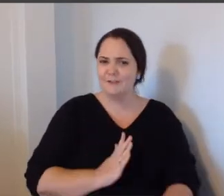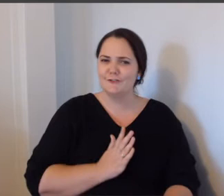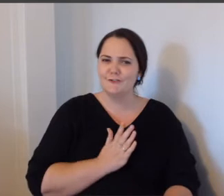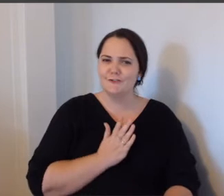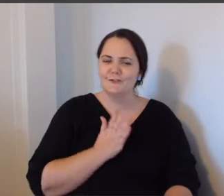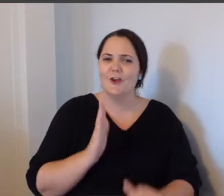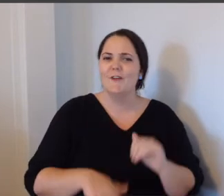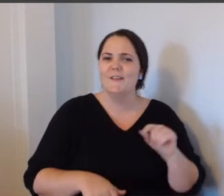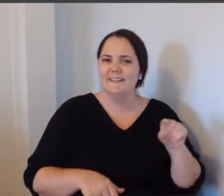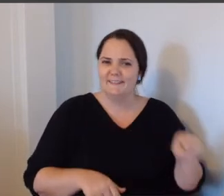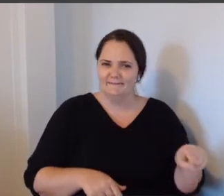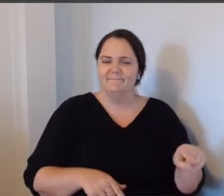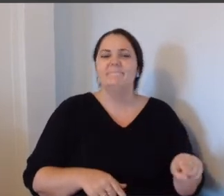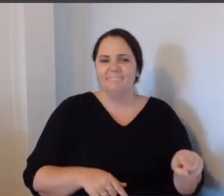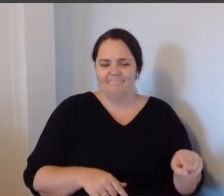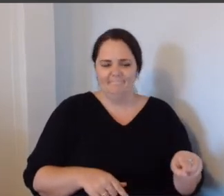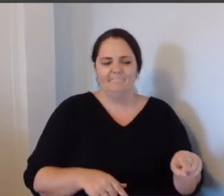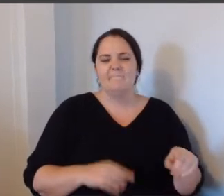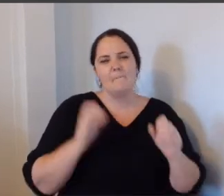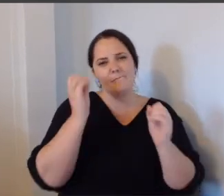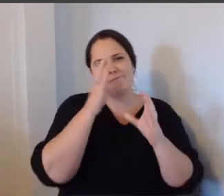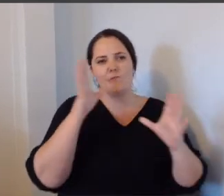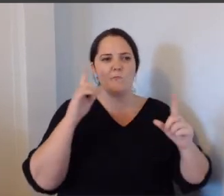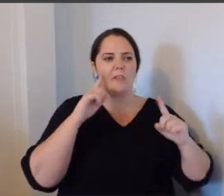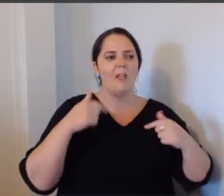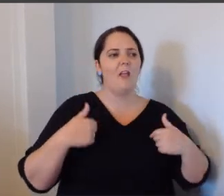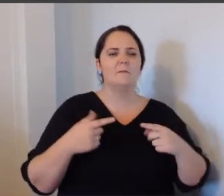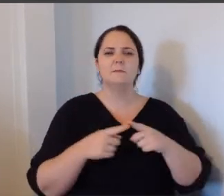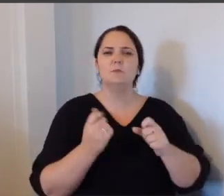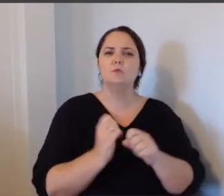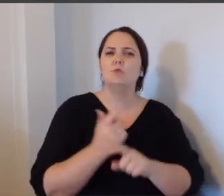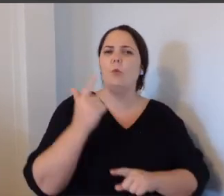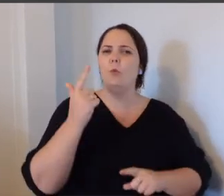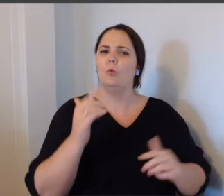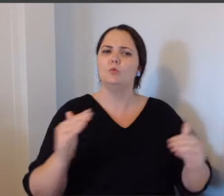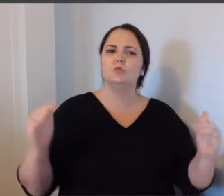we can see another variation of this idea of the divine or quasi-divine powers of the artist